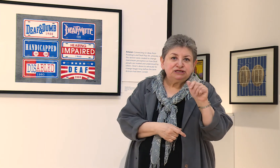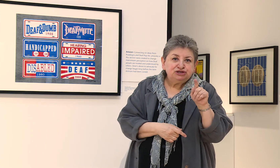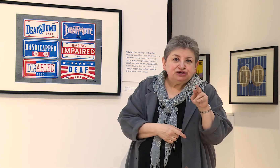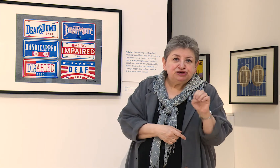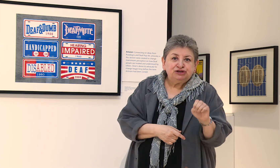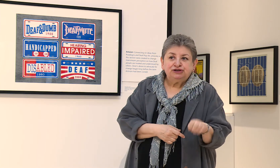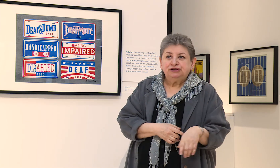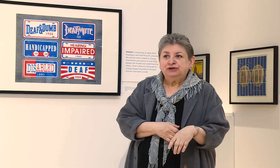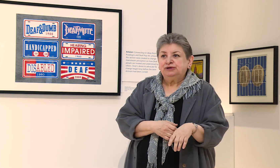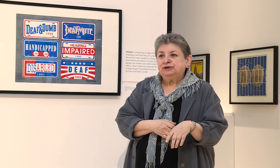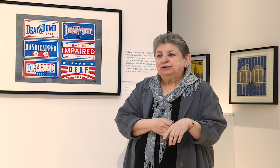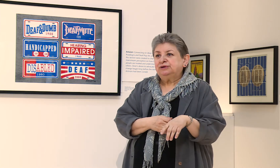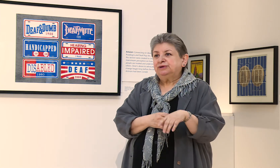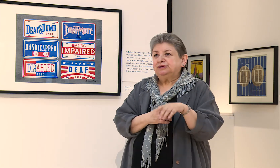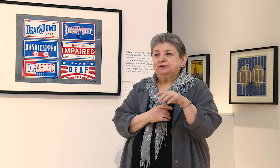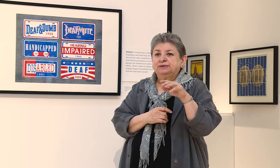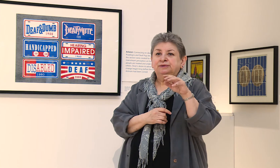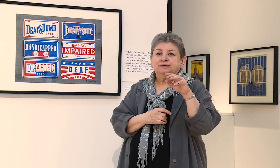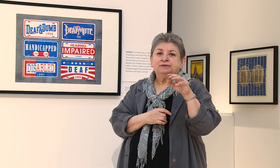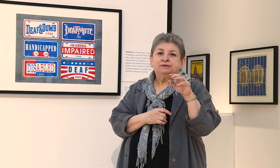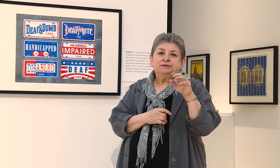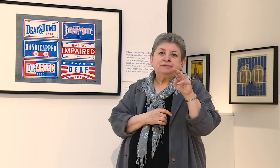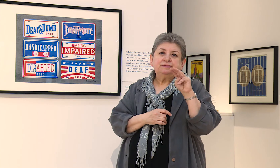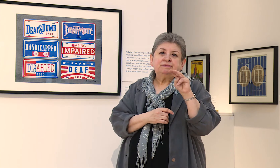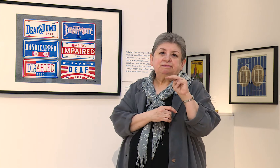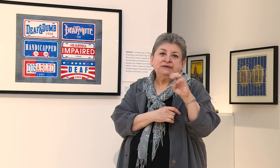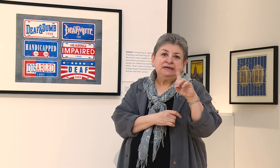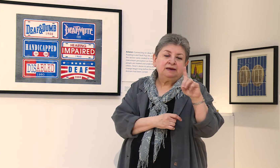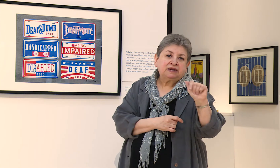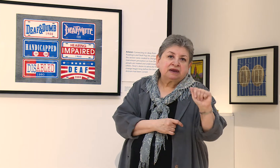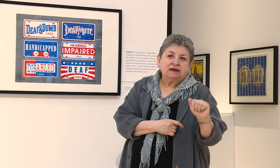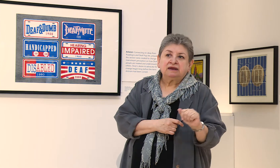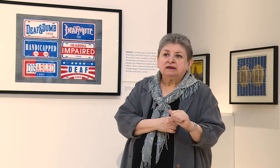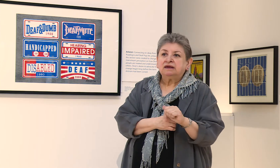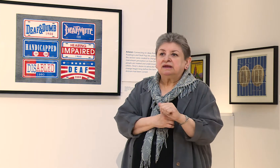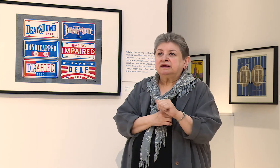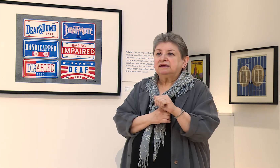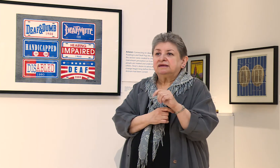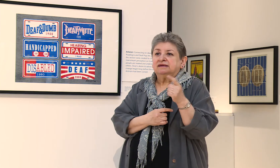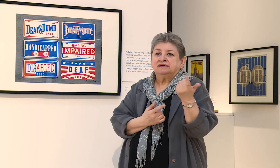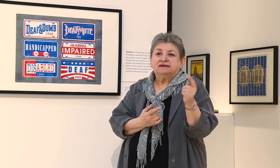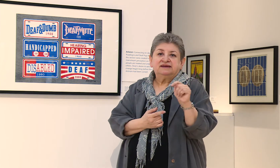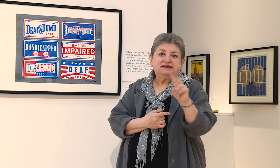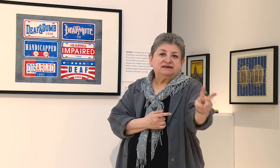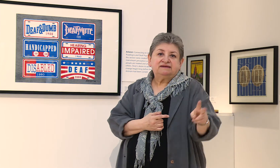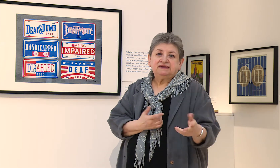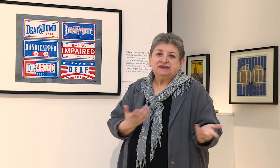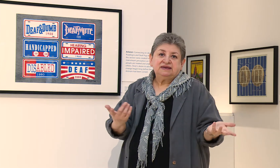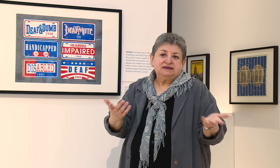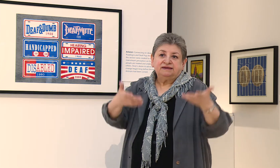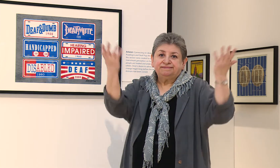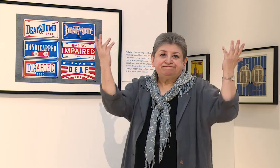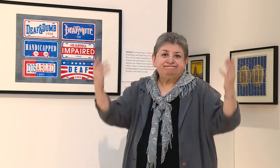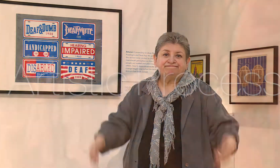in literature, in media, and TV.